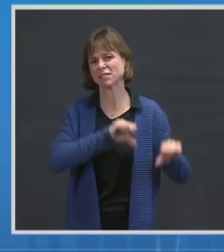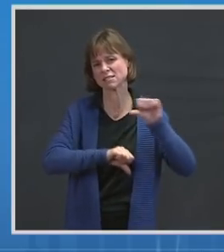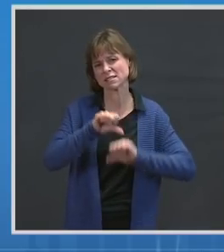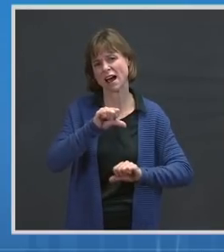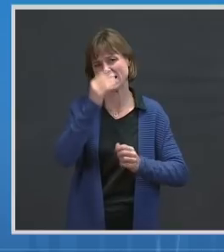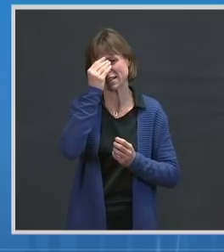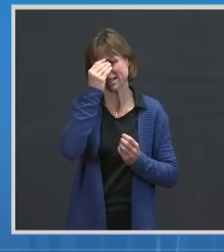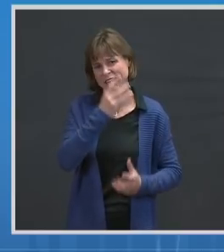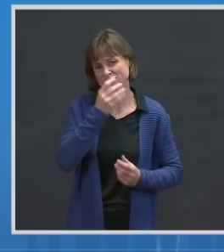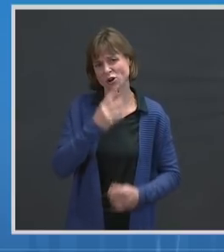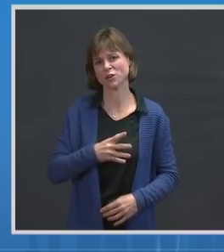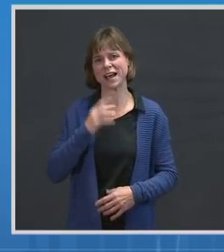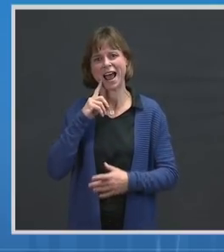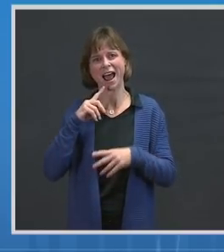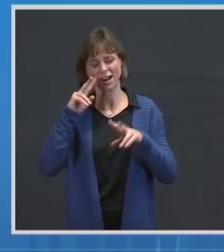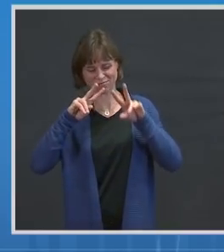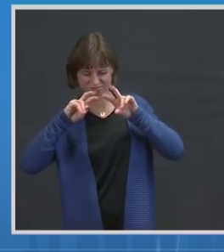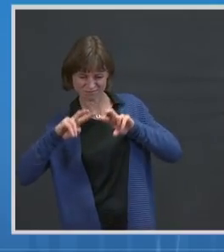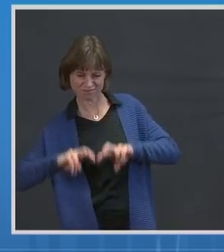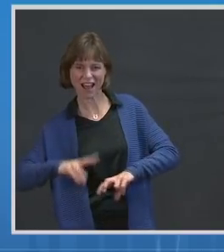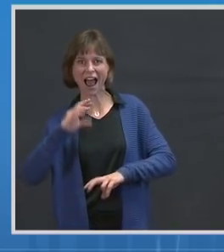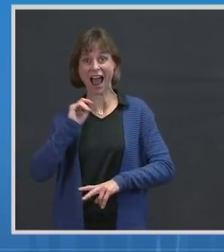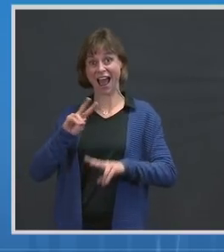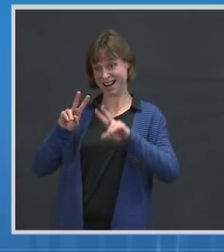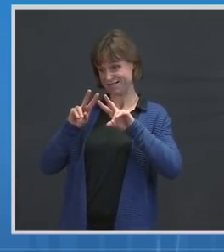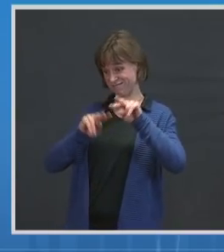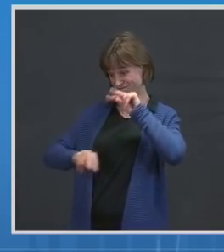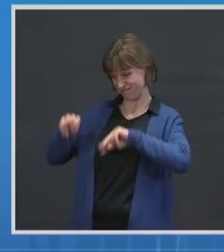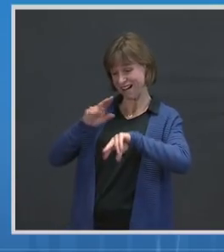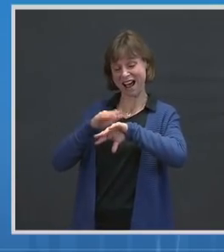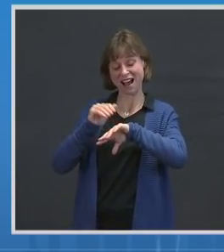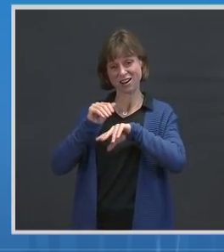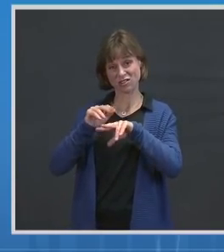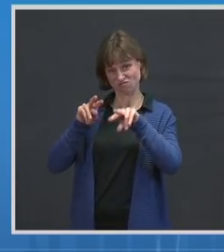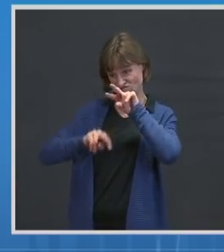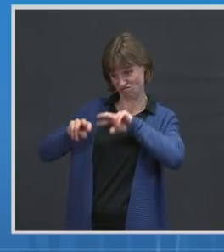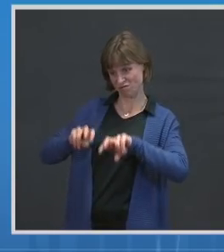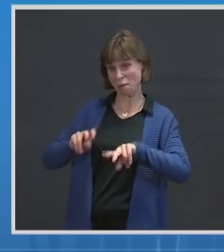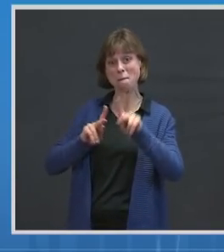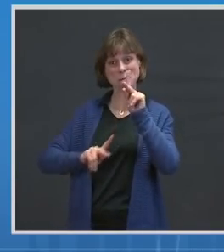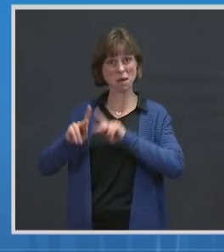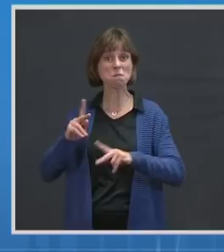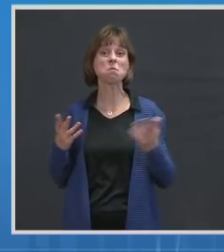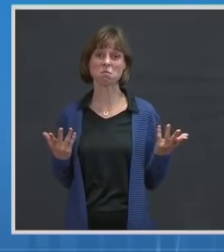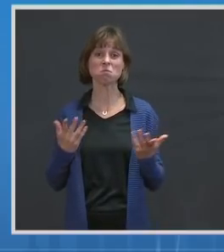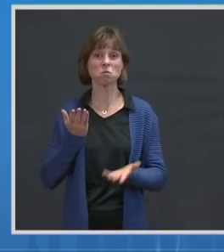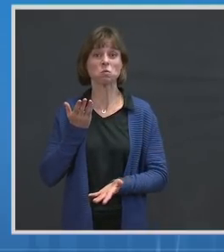and large population-level analyses demonstrate that masks now available to the general public